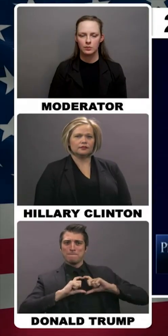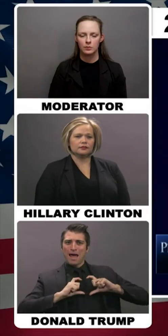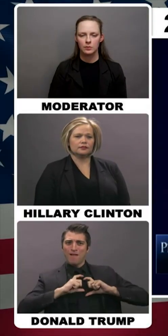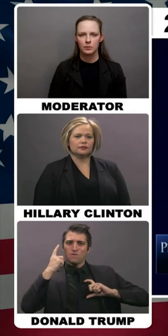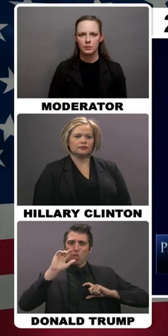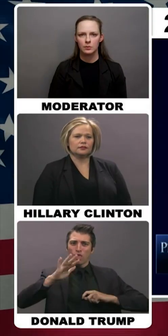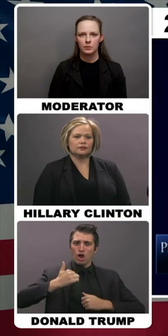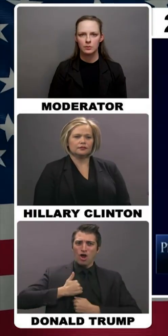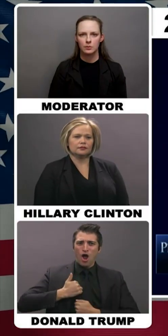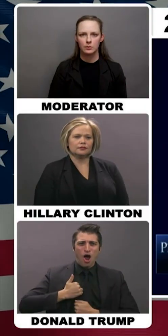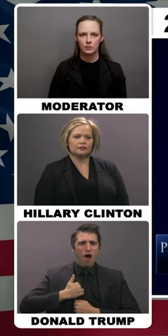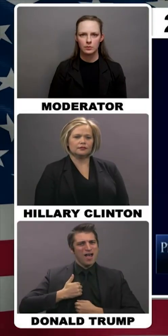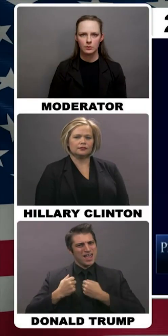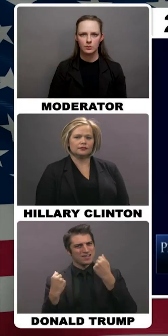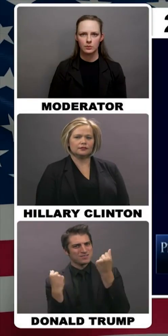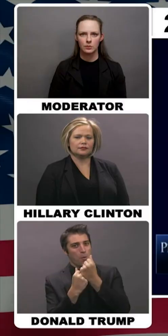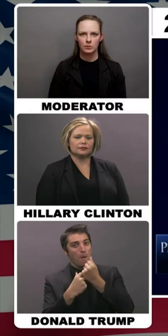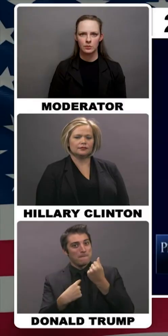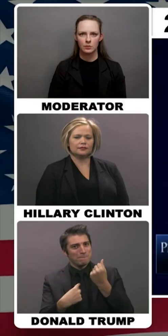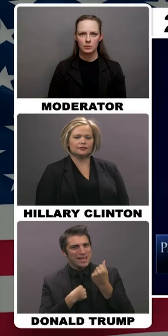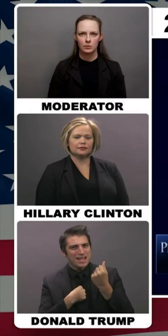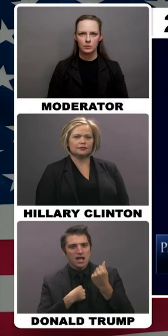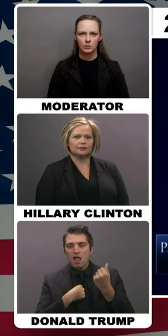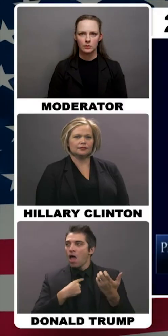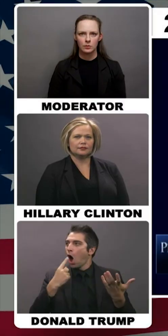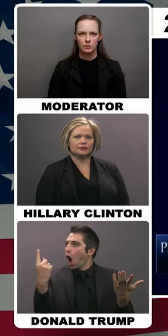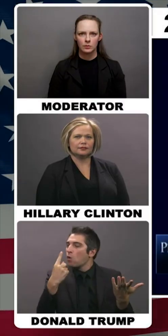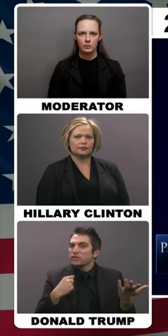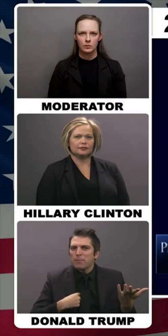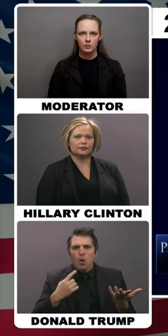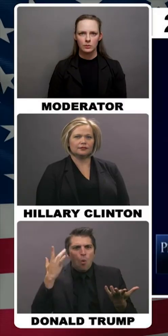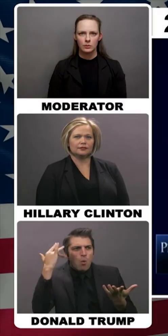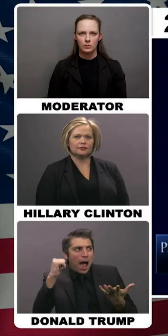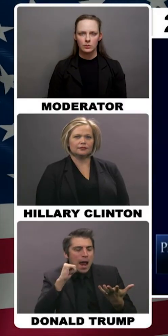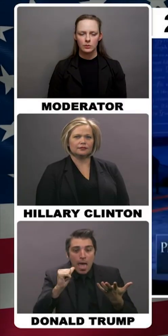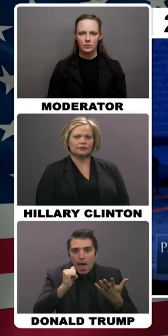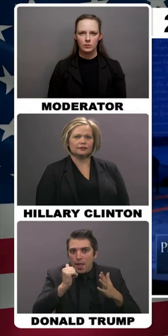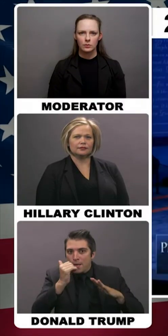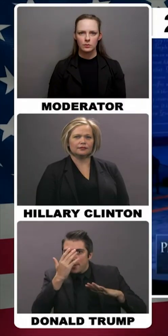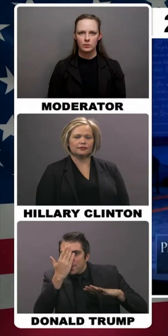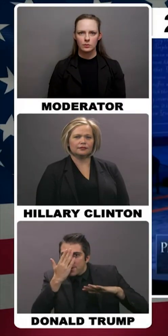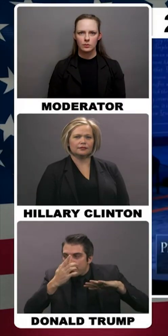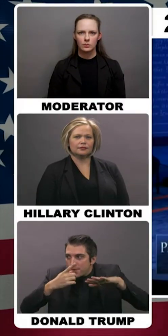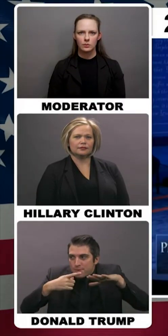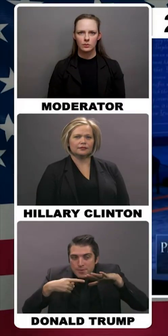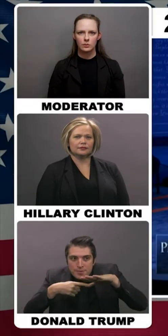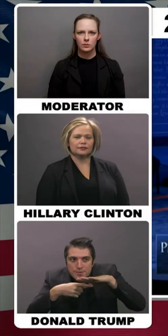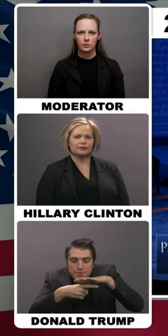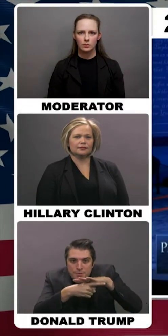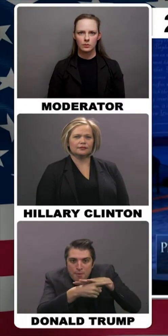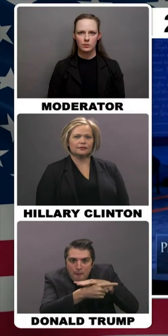Why can't they do something secretively where they go in and they knock out the leadership.